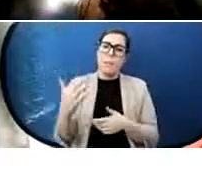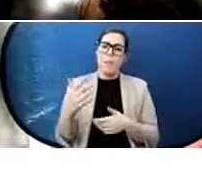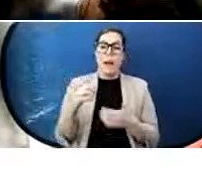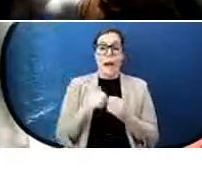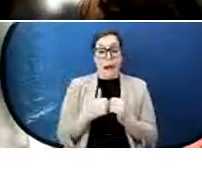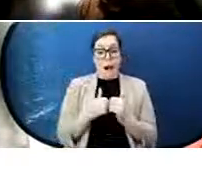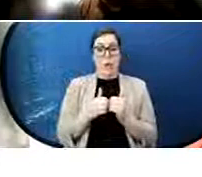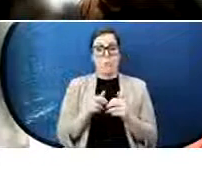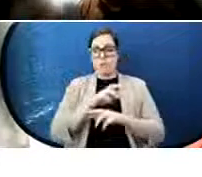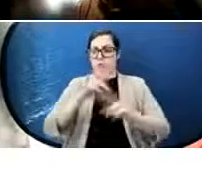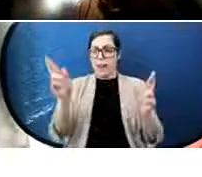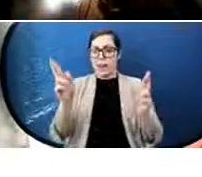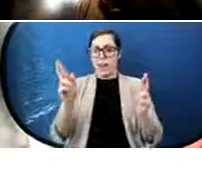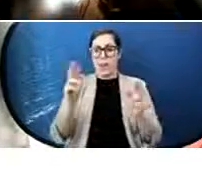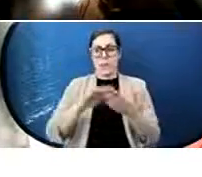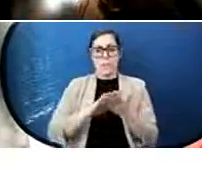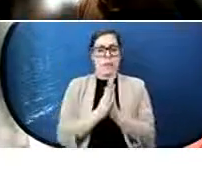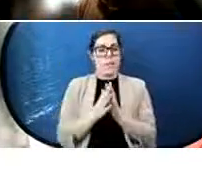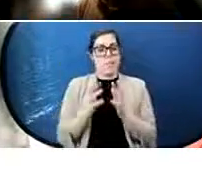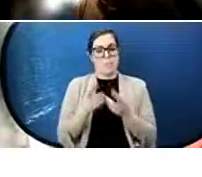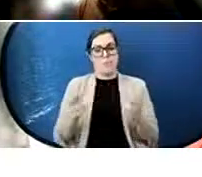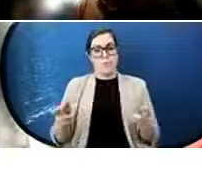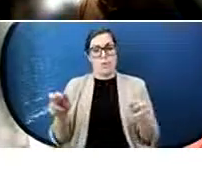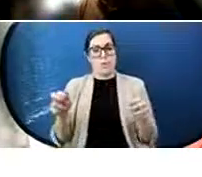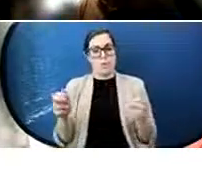their point of view in making sure they get what they need, and also how they can understand things